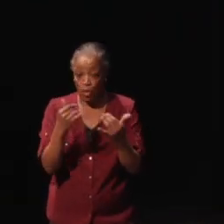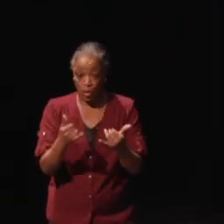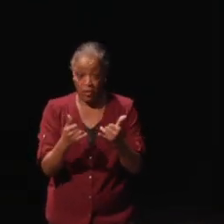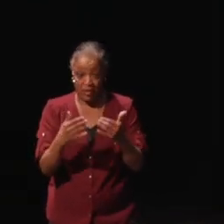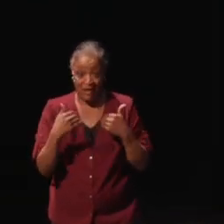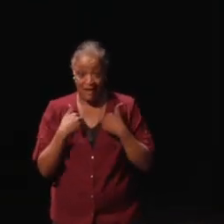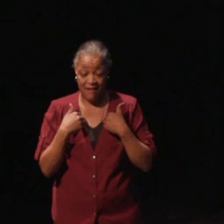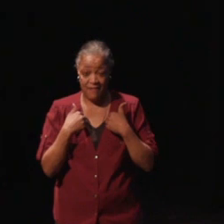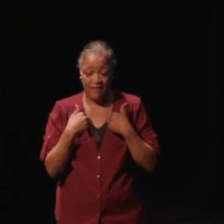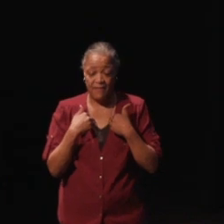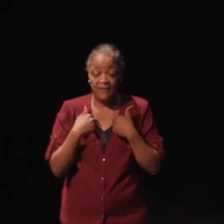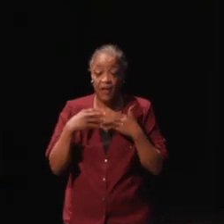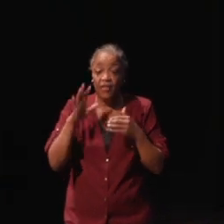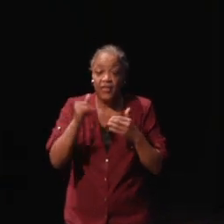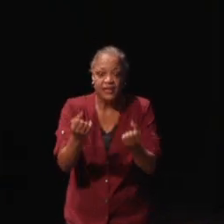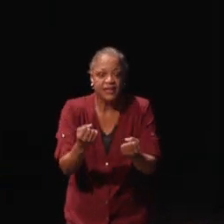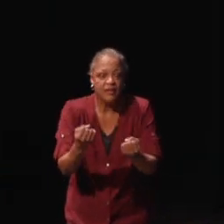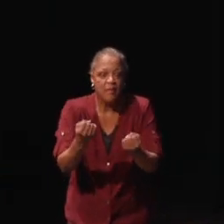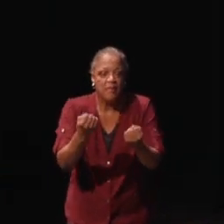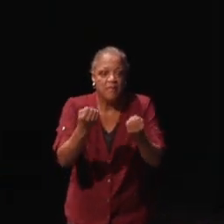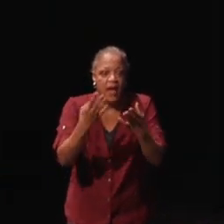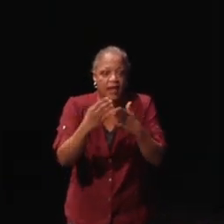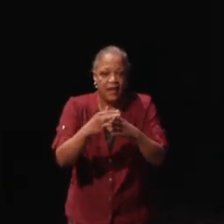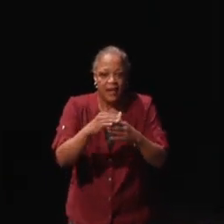currently has this many items left in storage.